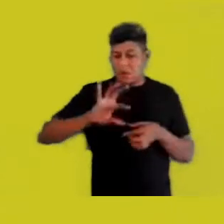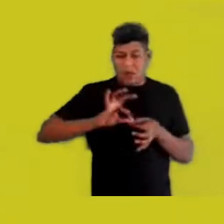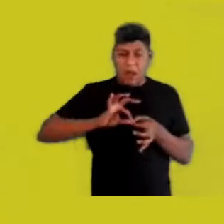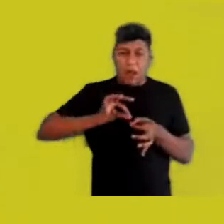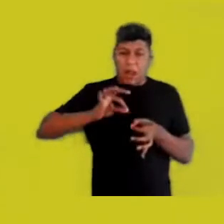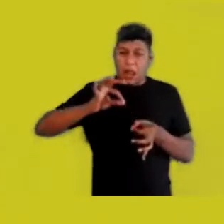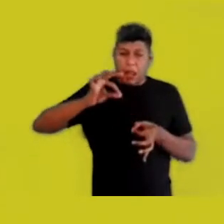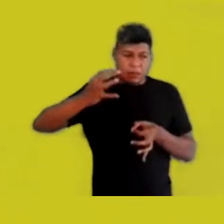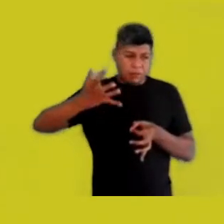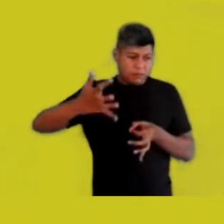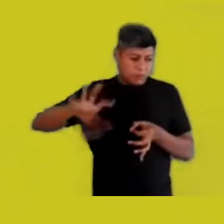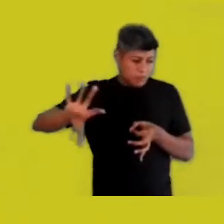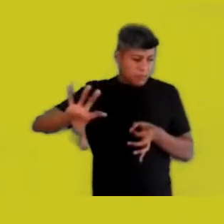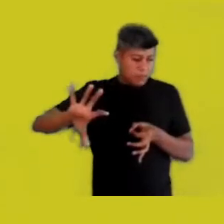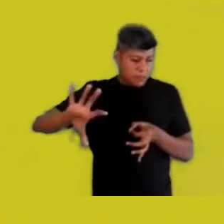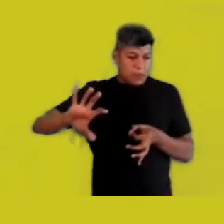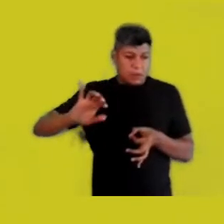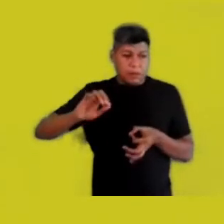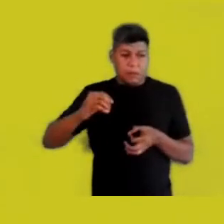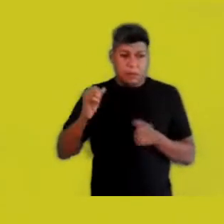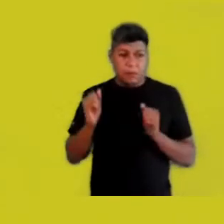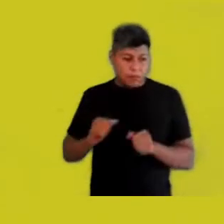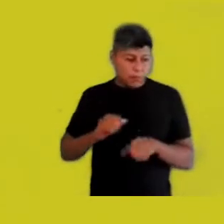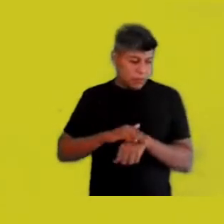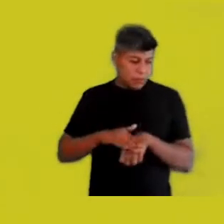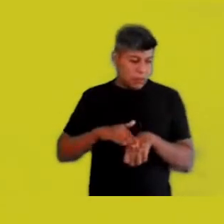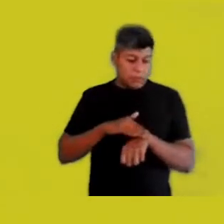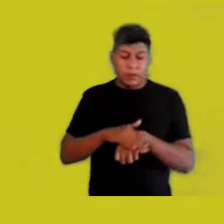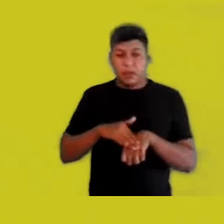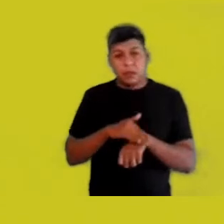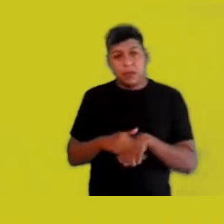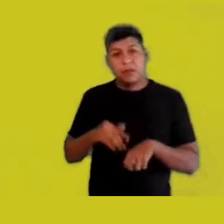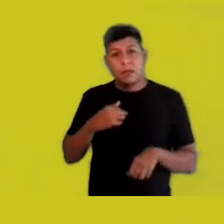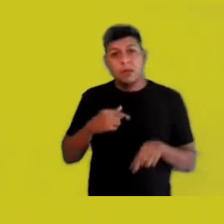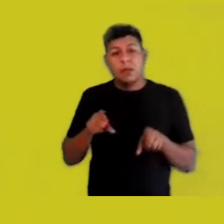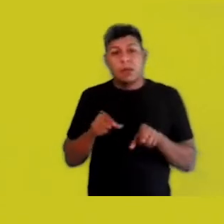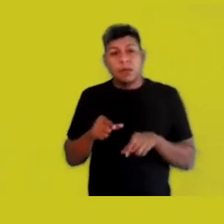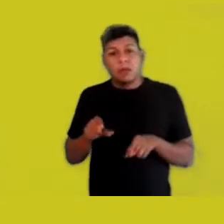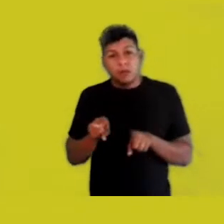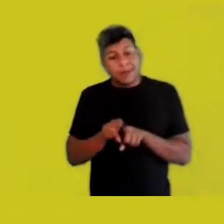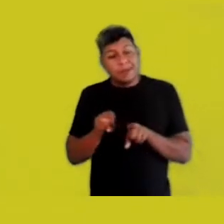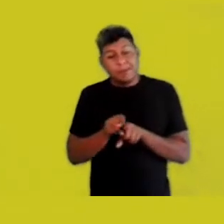so that we can chat, in fact, but I can’t think right now